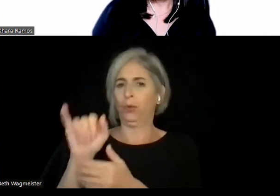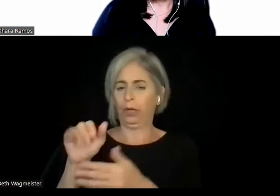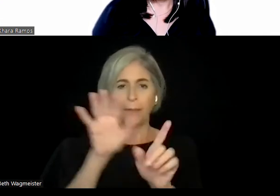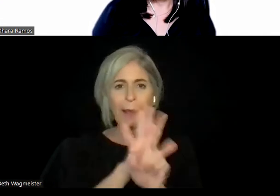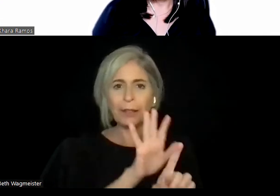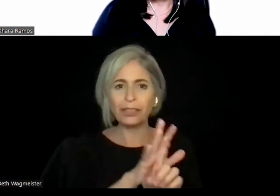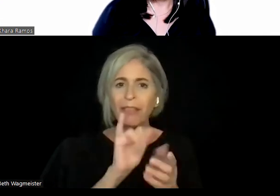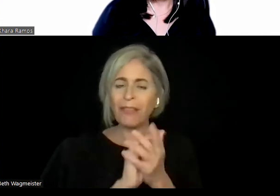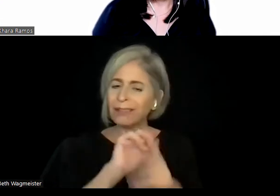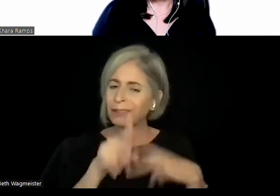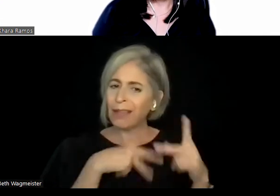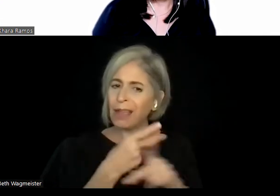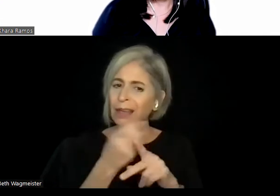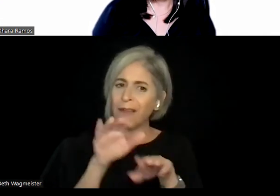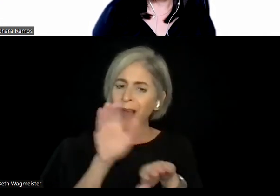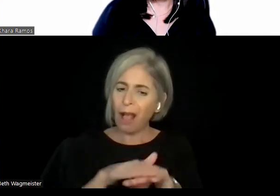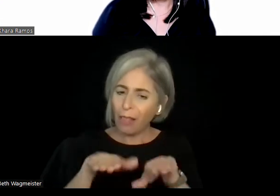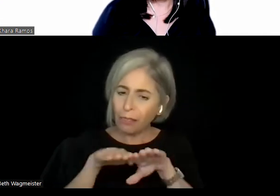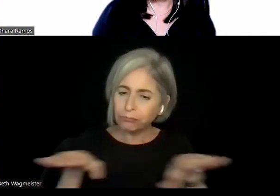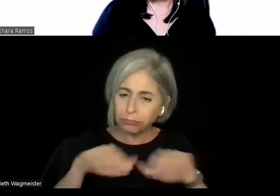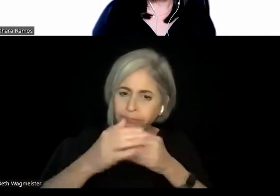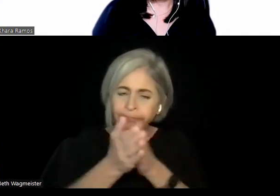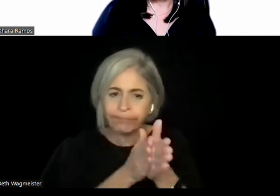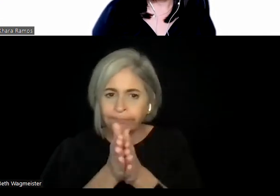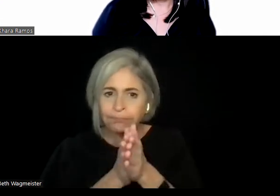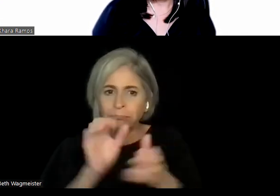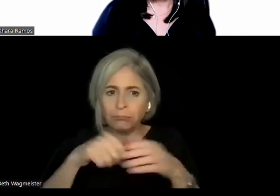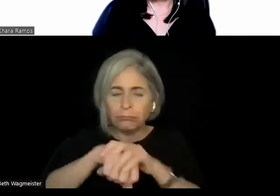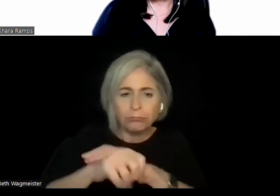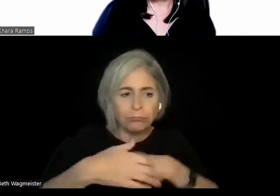if it is a clinical study who serve minority population